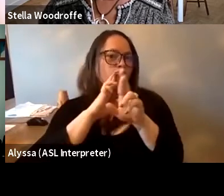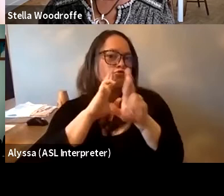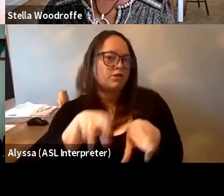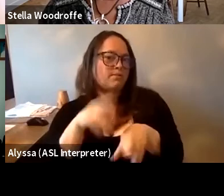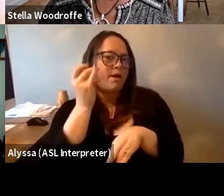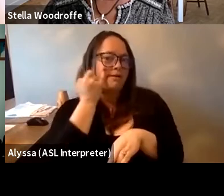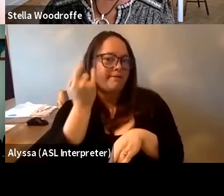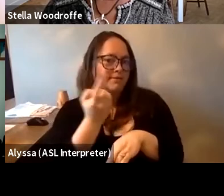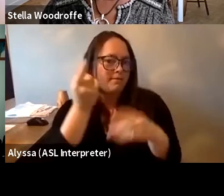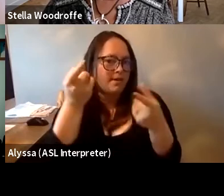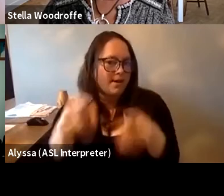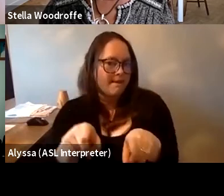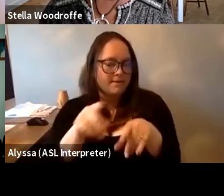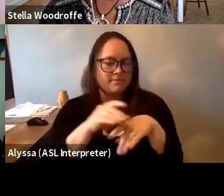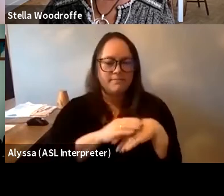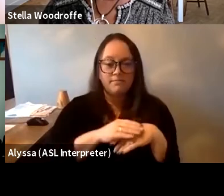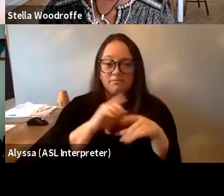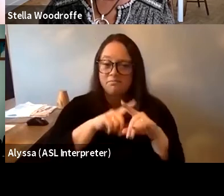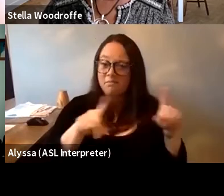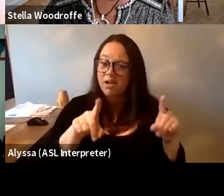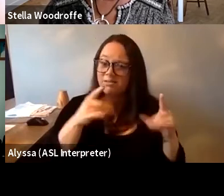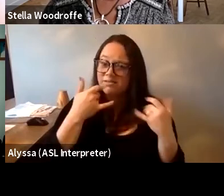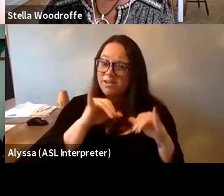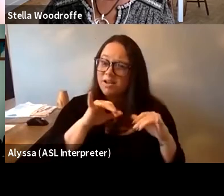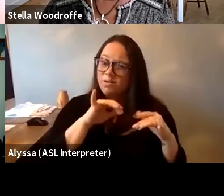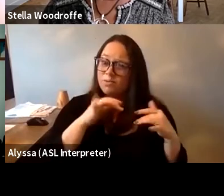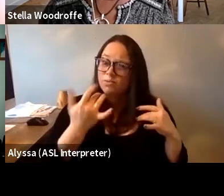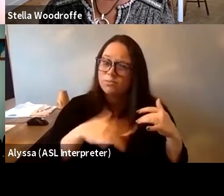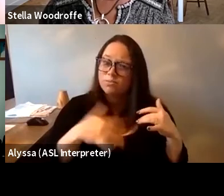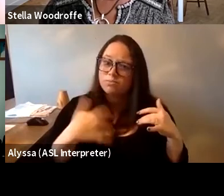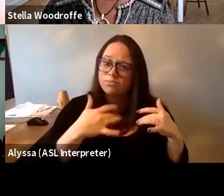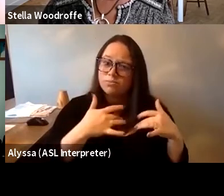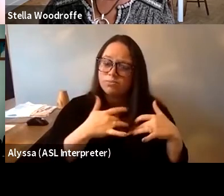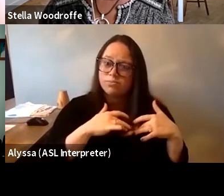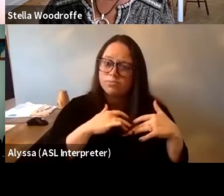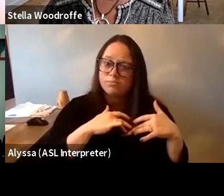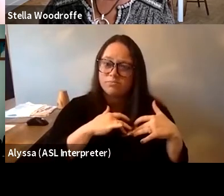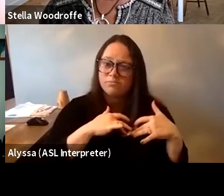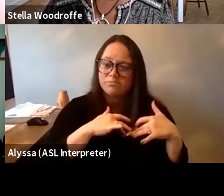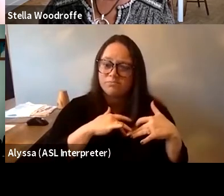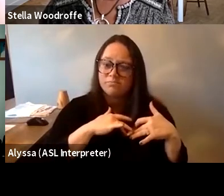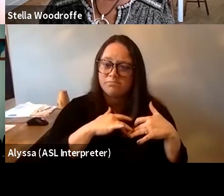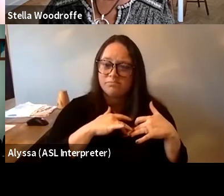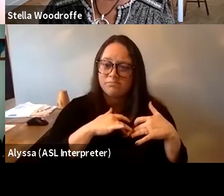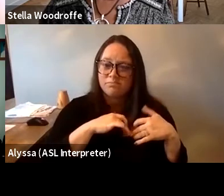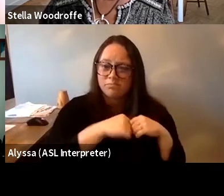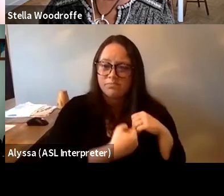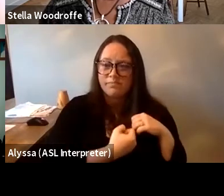But it pains me and it hurts me that I can't let him attend